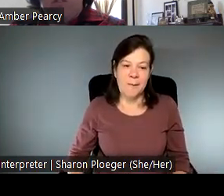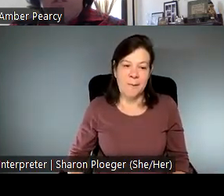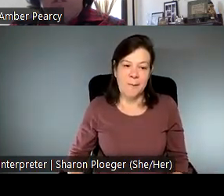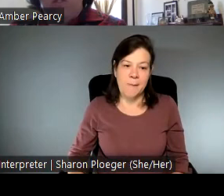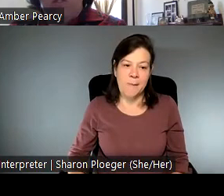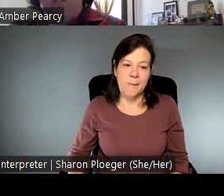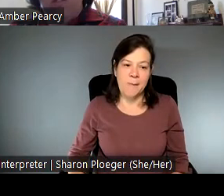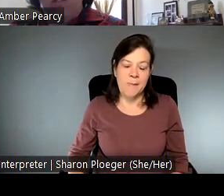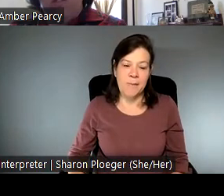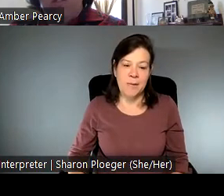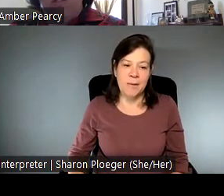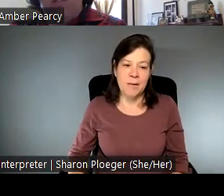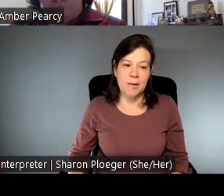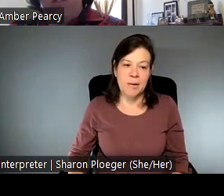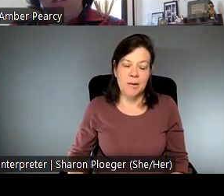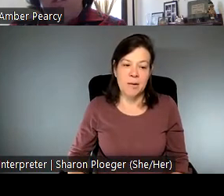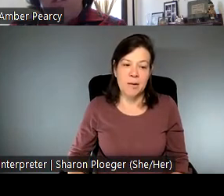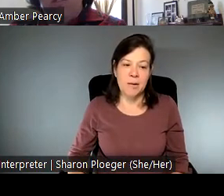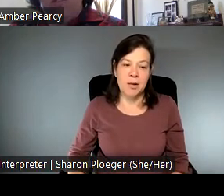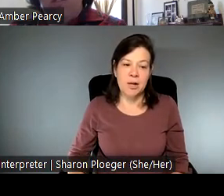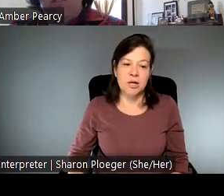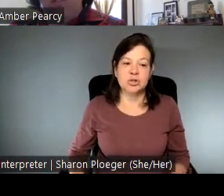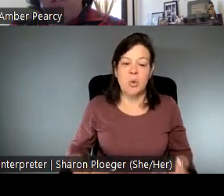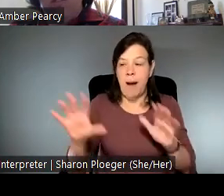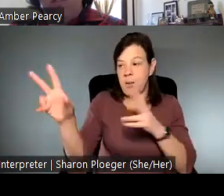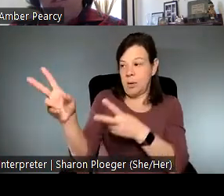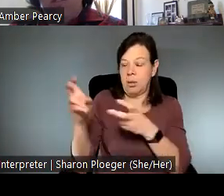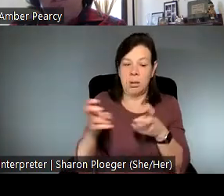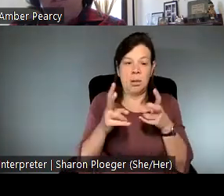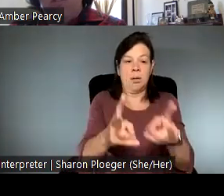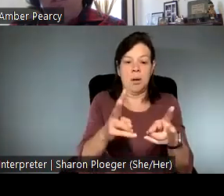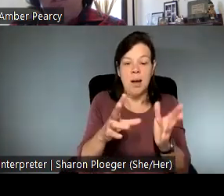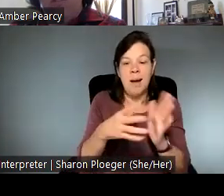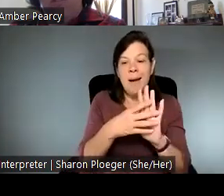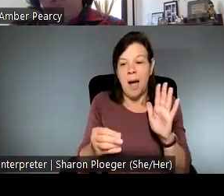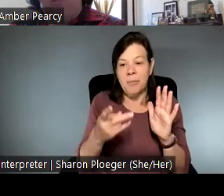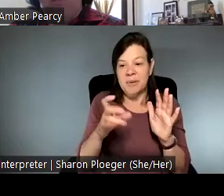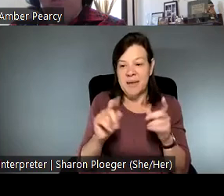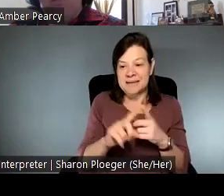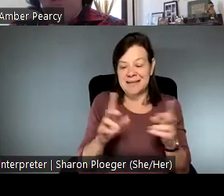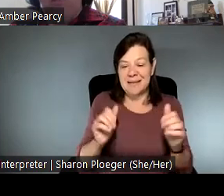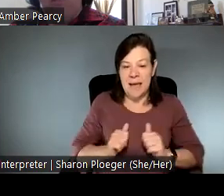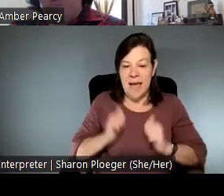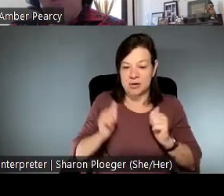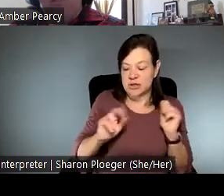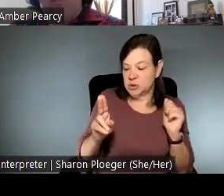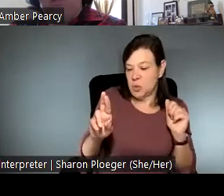So for the address, I'm gonna go and copy and paste. So Control + V or right click + paste the URL that I just highlighted.